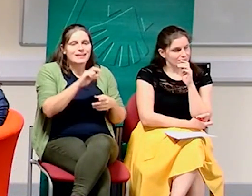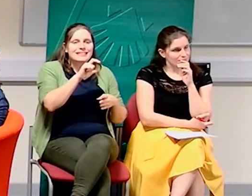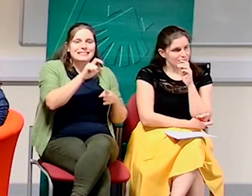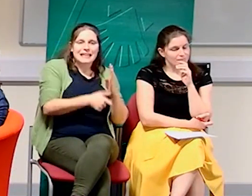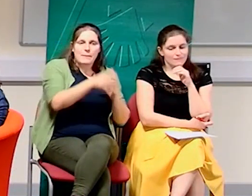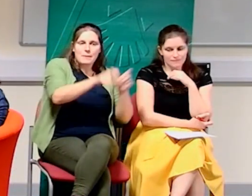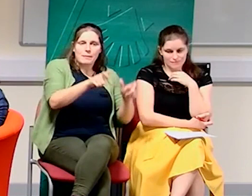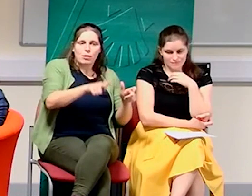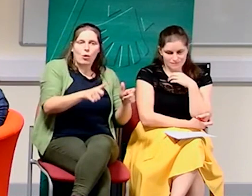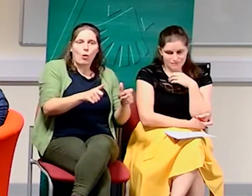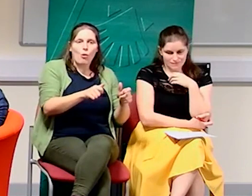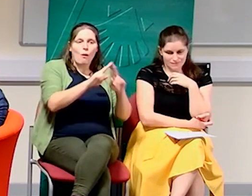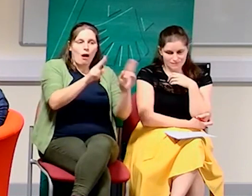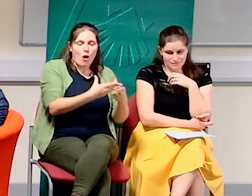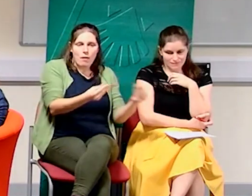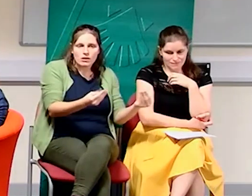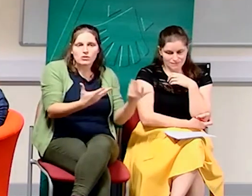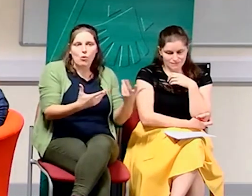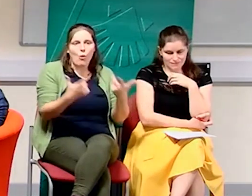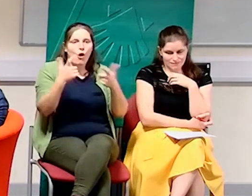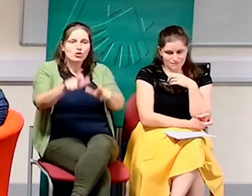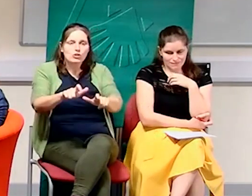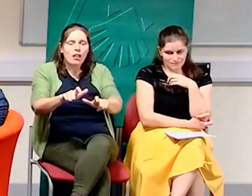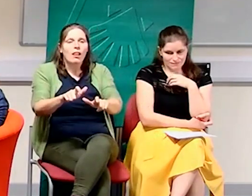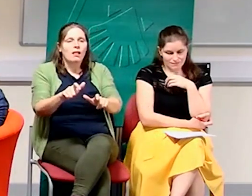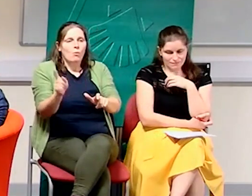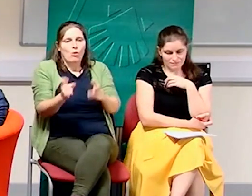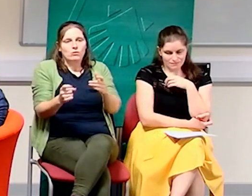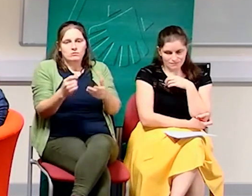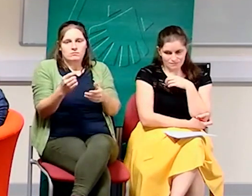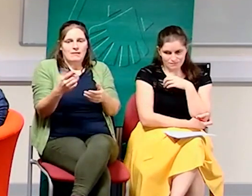as I witnessed some horrific things in my time also what's being done about the police treatment